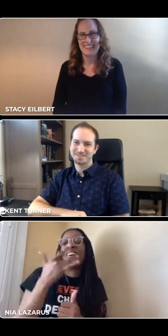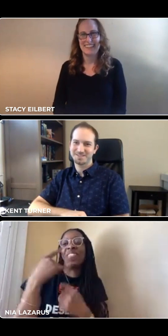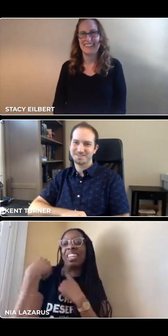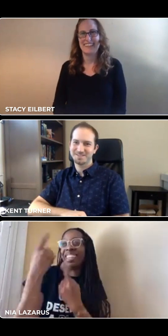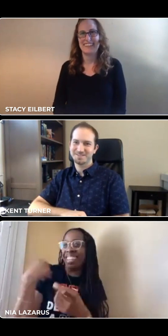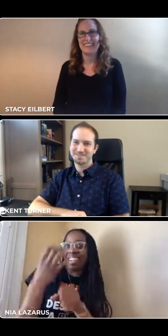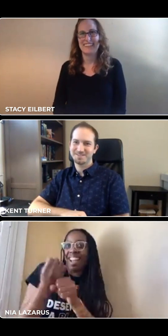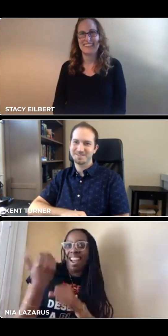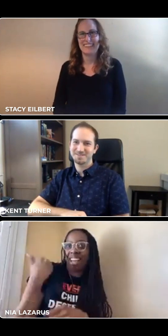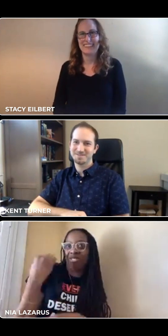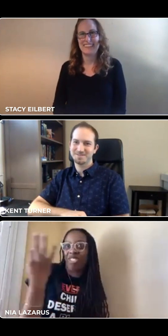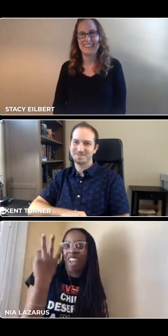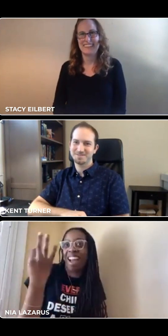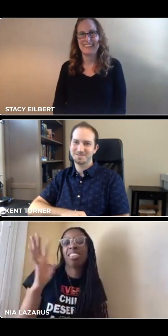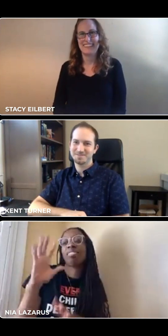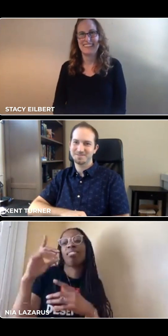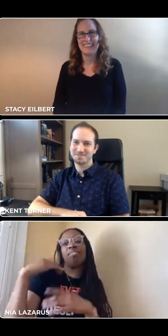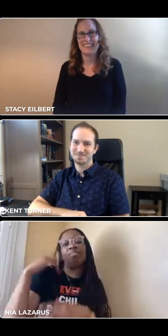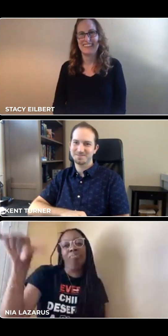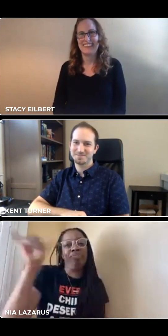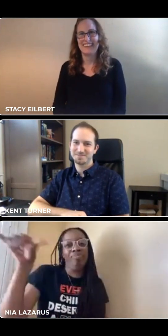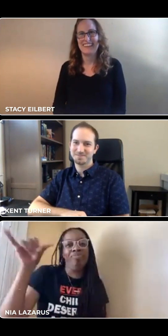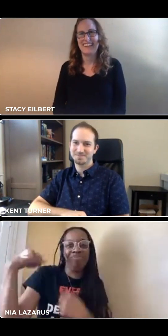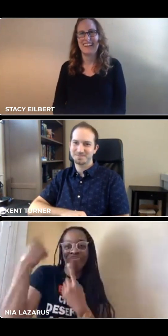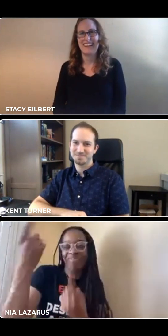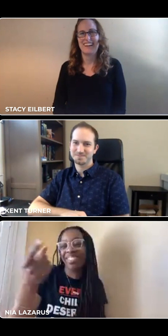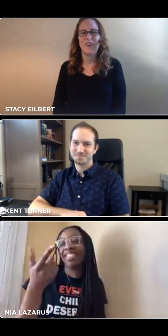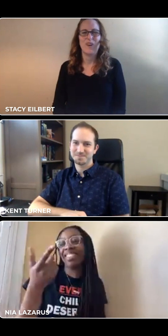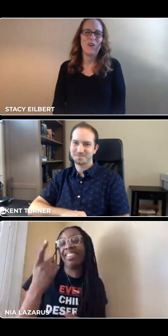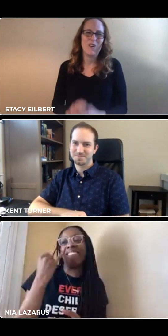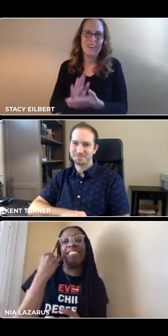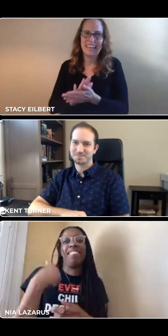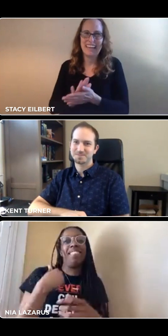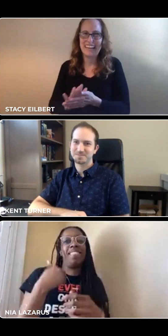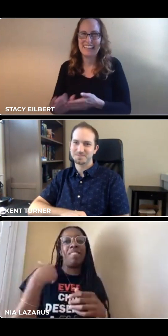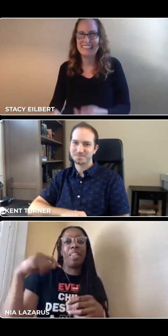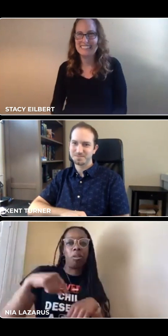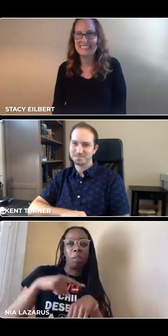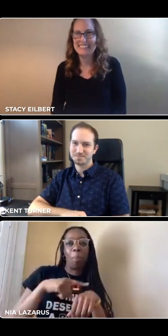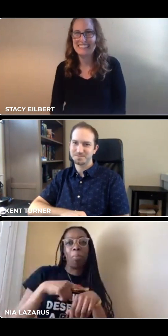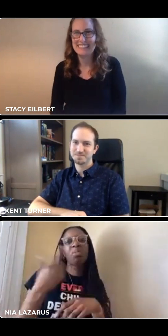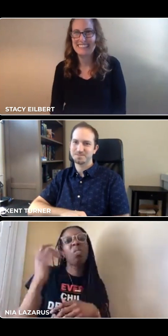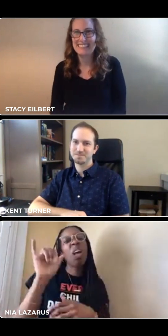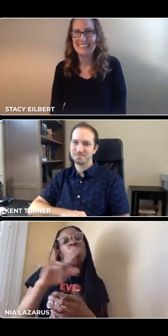buy a hammock. And that's my favorite thing to do right now. I just got it on Friday. Oh, nice!